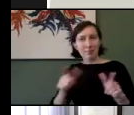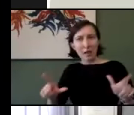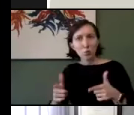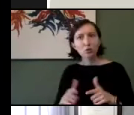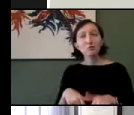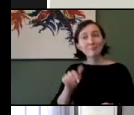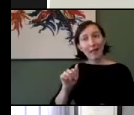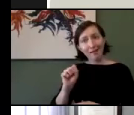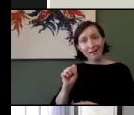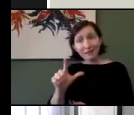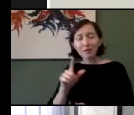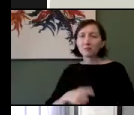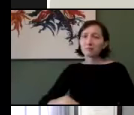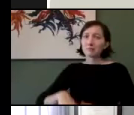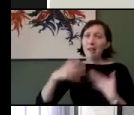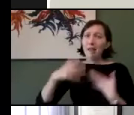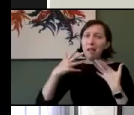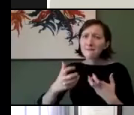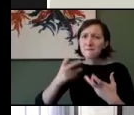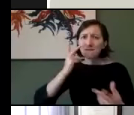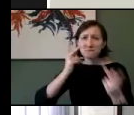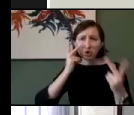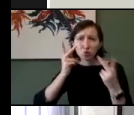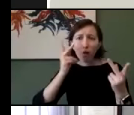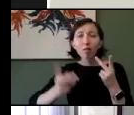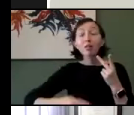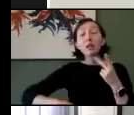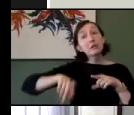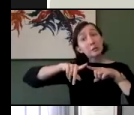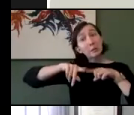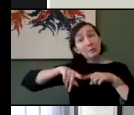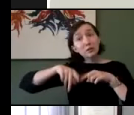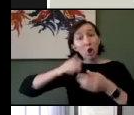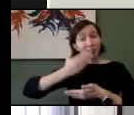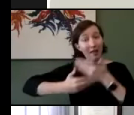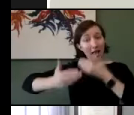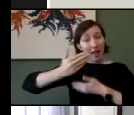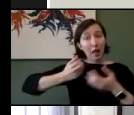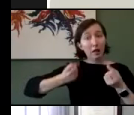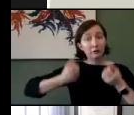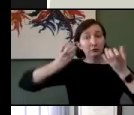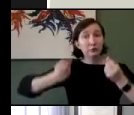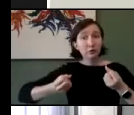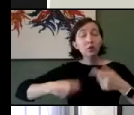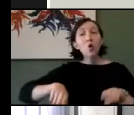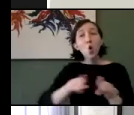It's heavily dependent not just on the hand signs but also on the facial expressions.